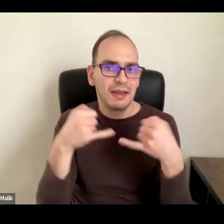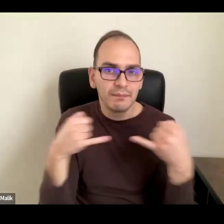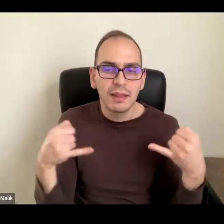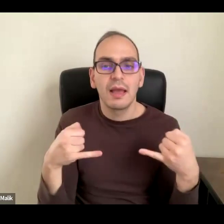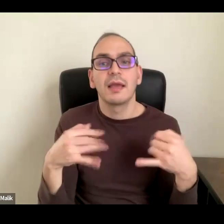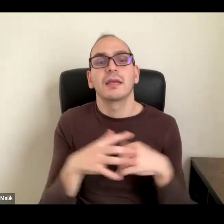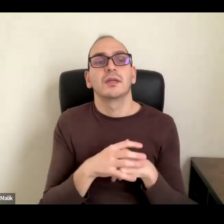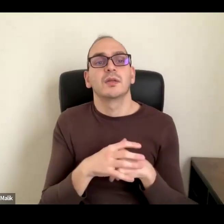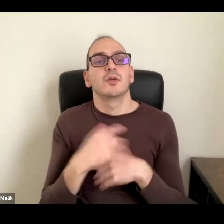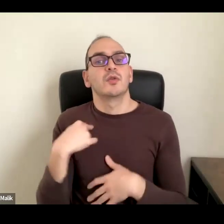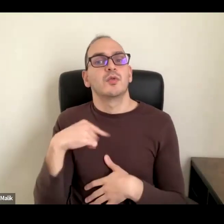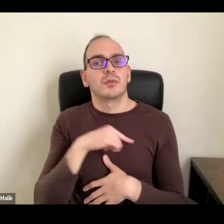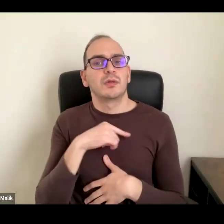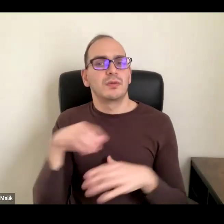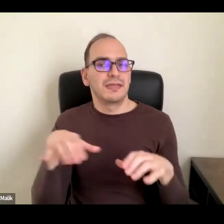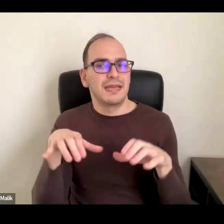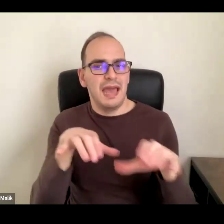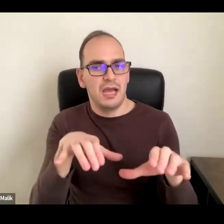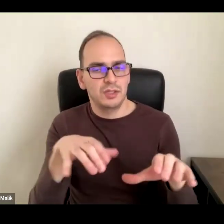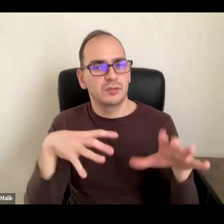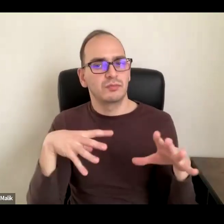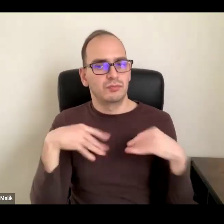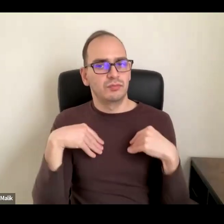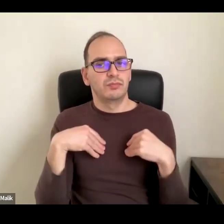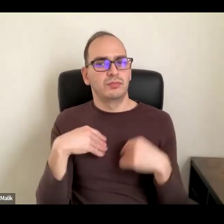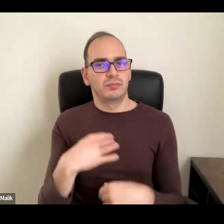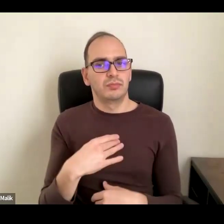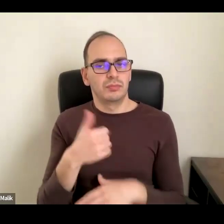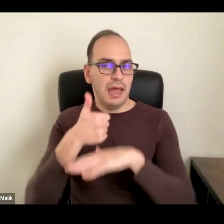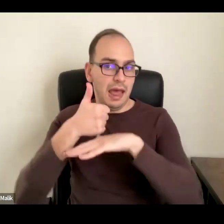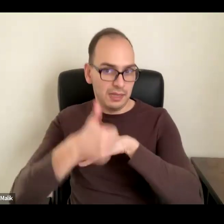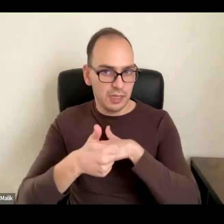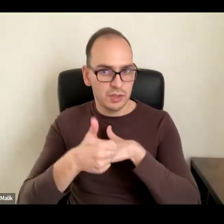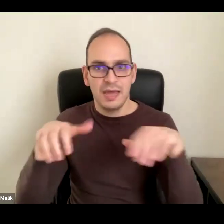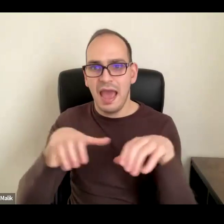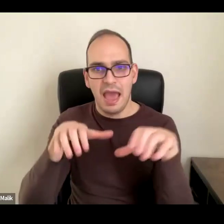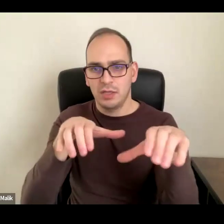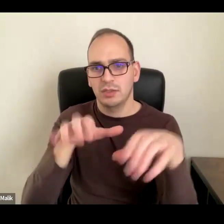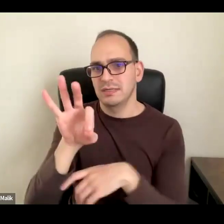then we would take action on that allegation. and that action within 90 days of receiving